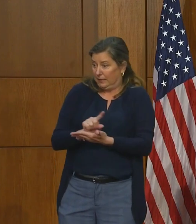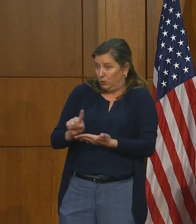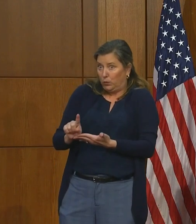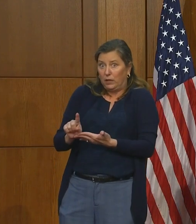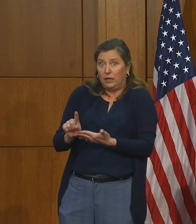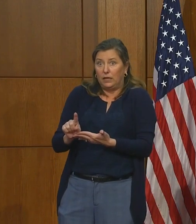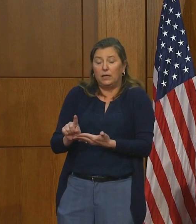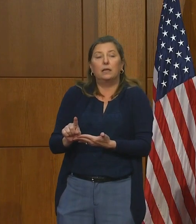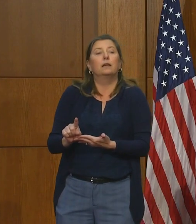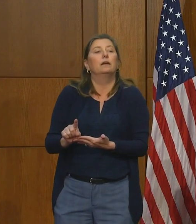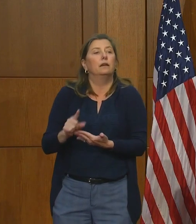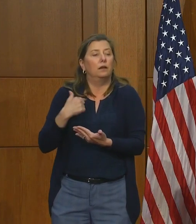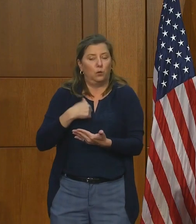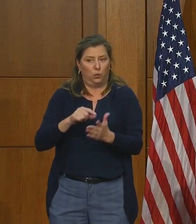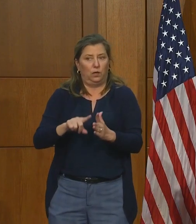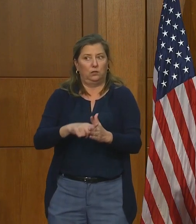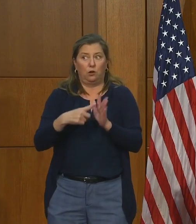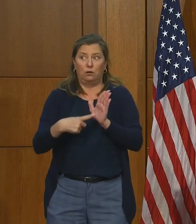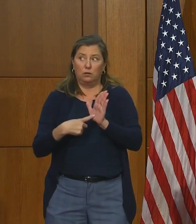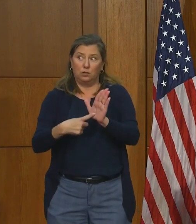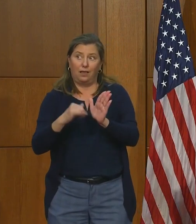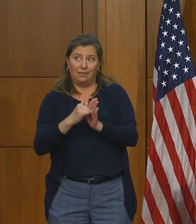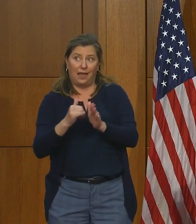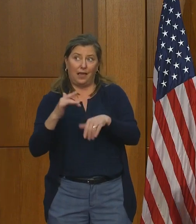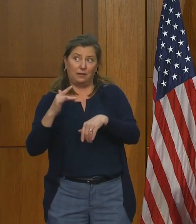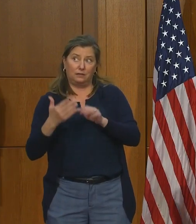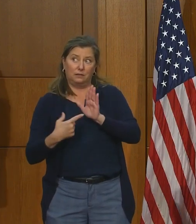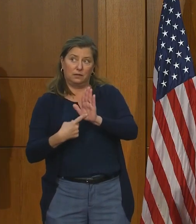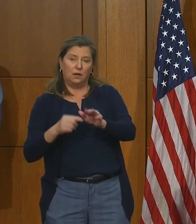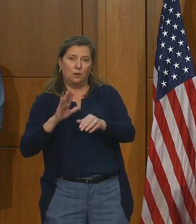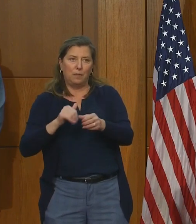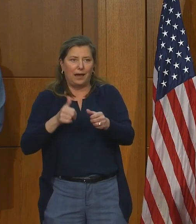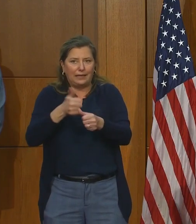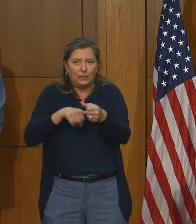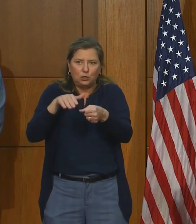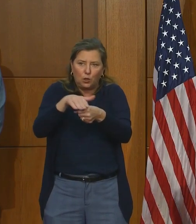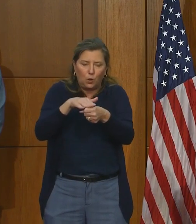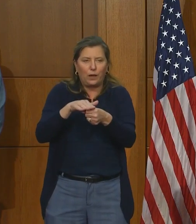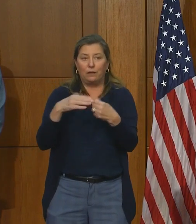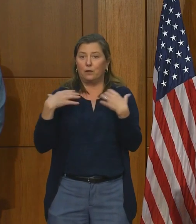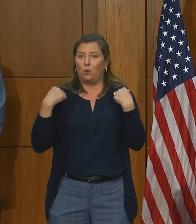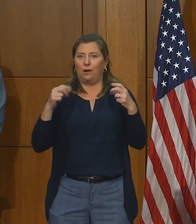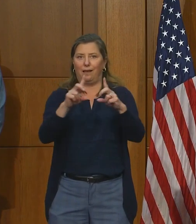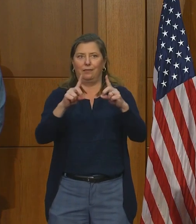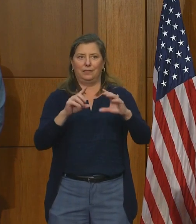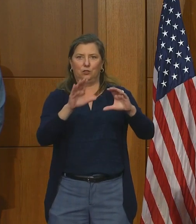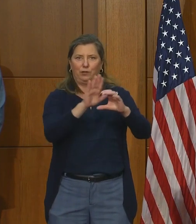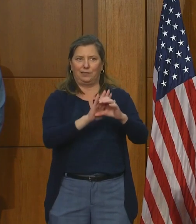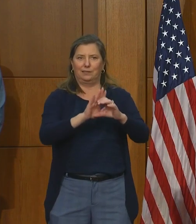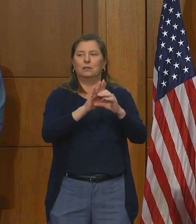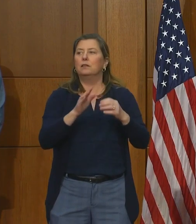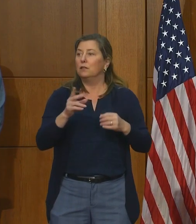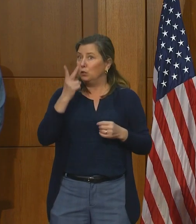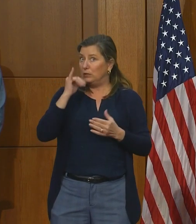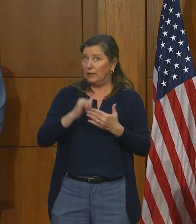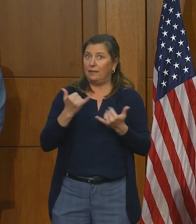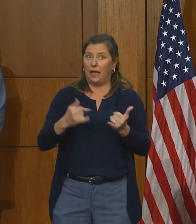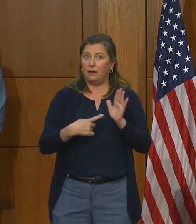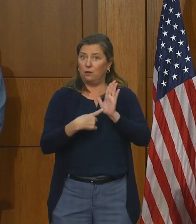GRANULARITY OF DATA. AND THAT WAS THIS WEEK WAS OUR- MOVING TO HAVE THAT DATA AVAILABLE ON